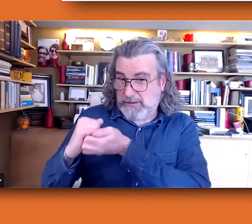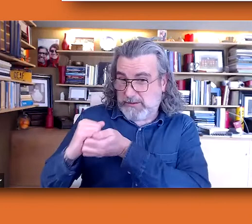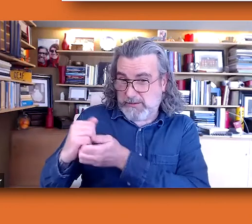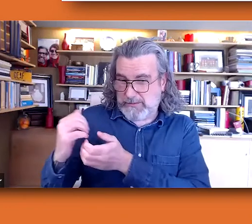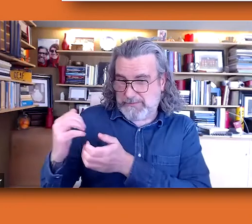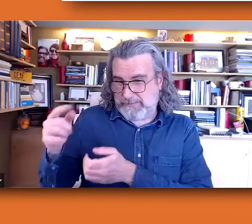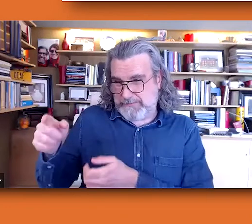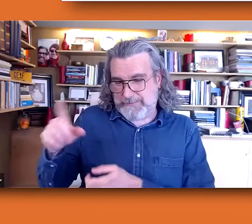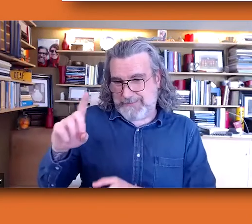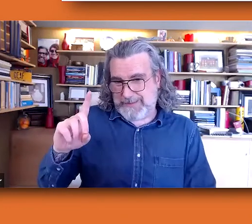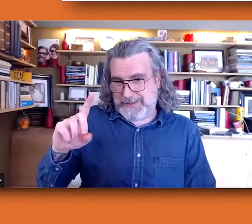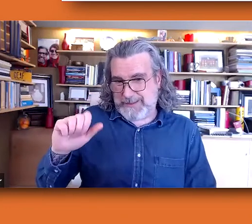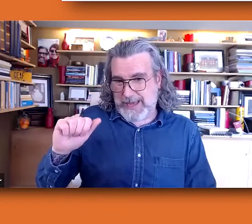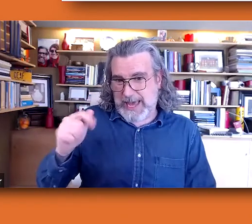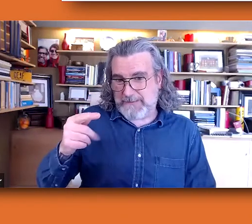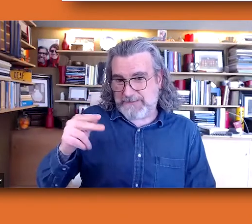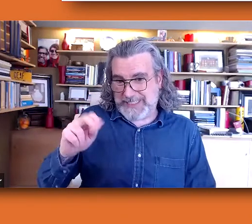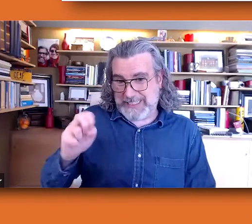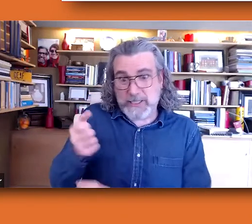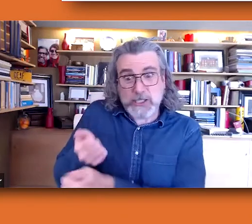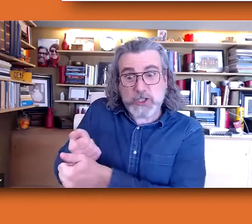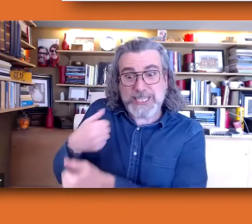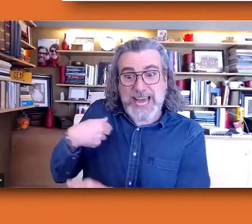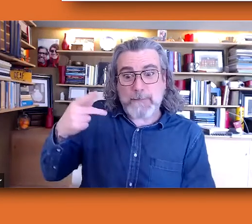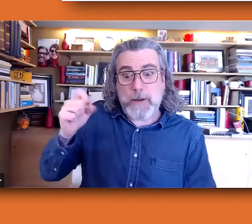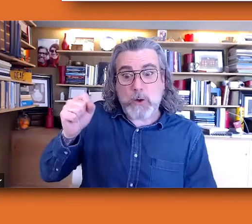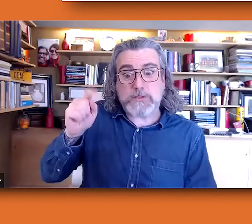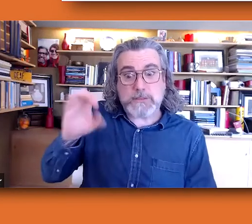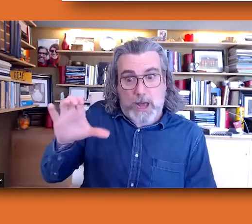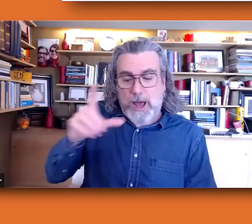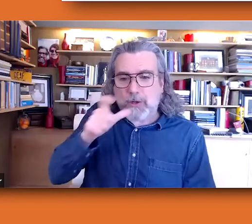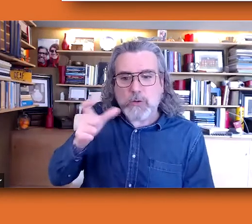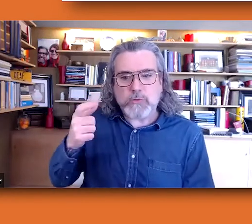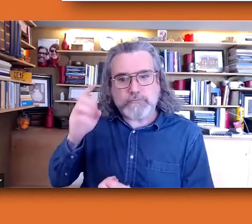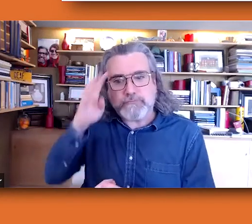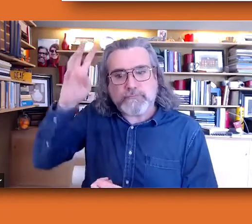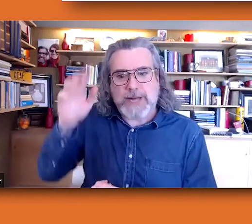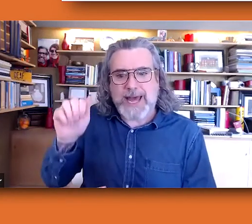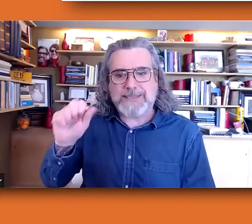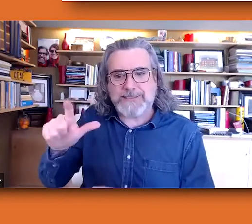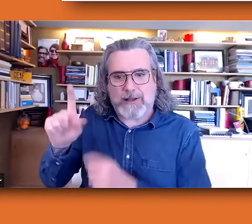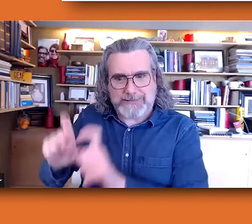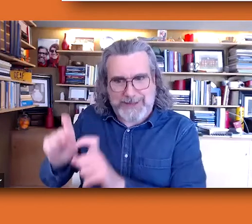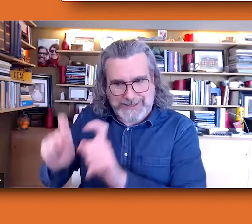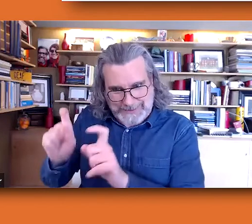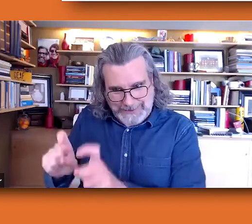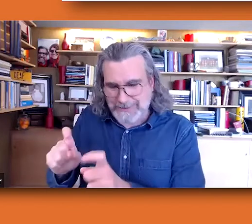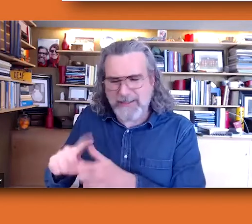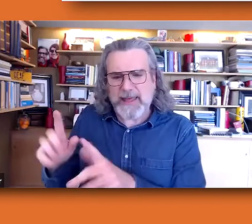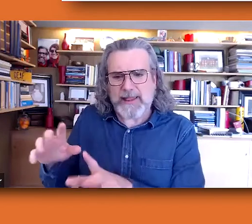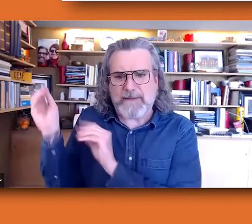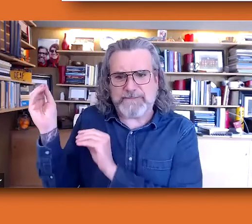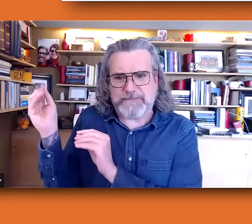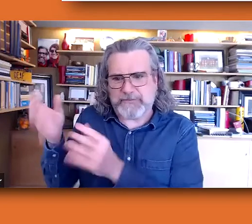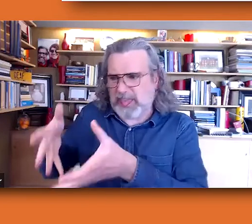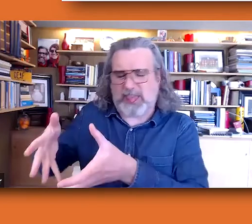during my Clinical Psychology work, and then I also worked with a collaborator who is working with a postdoc trying to create an ASL class.